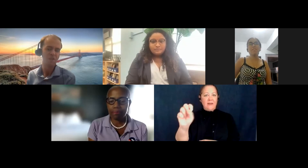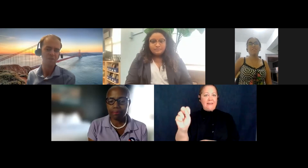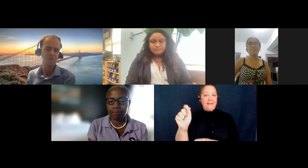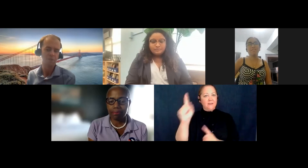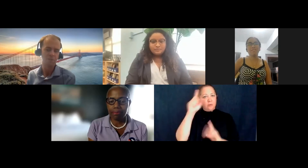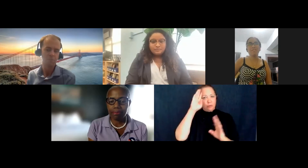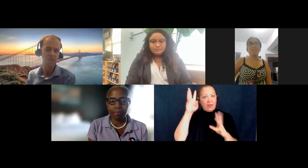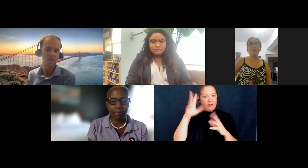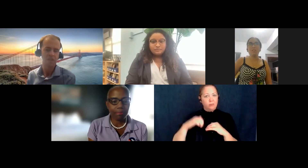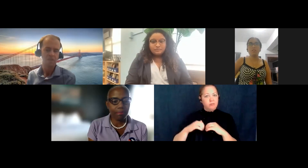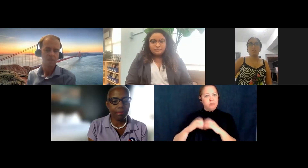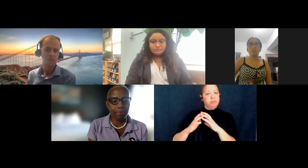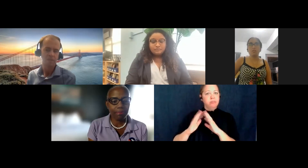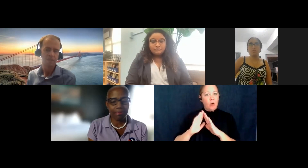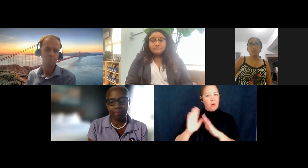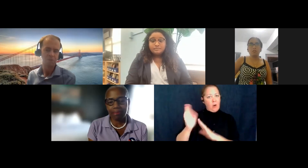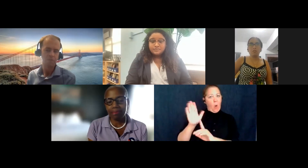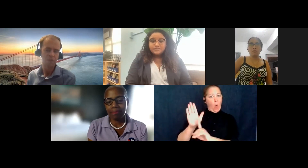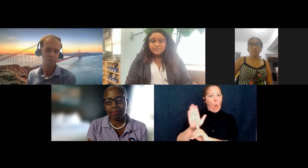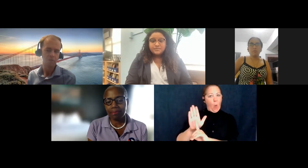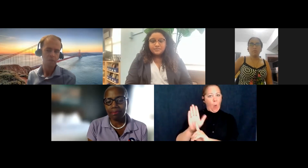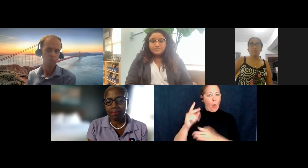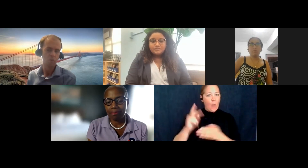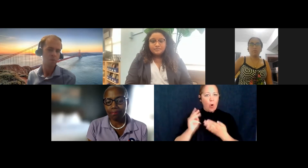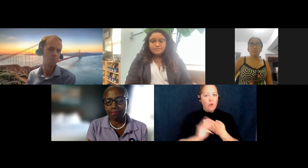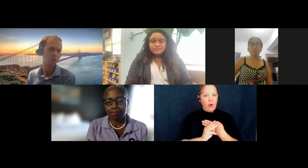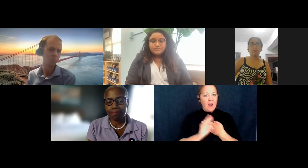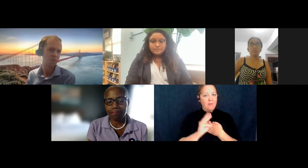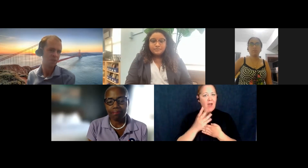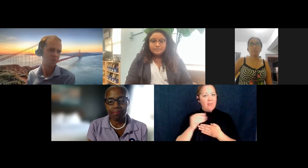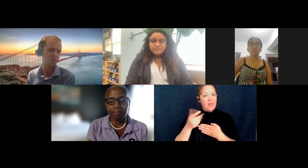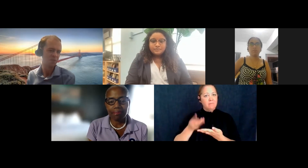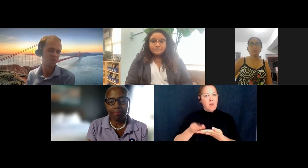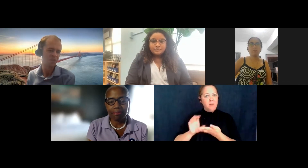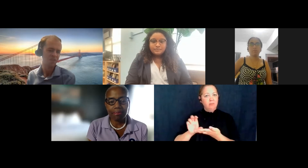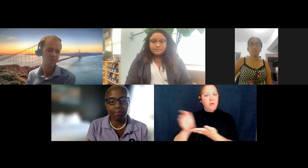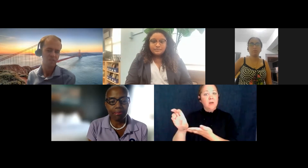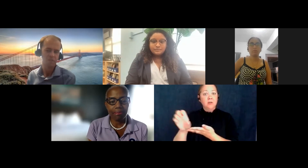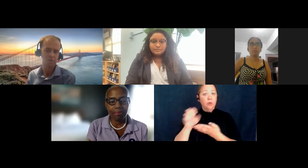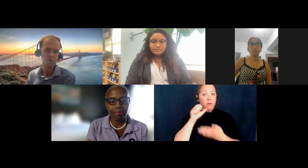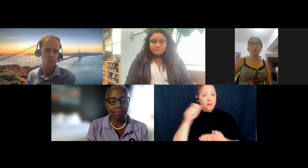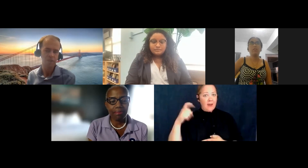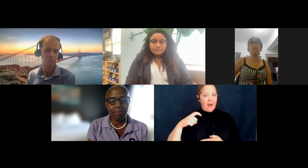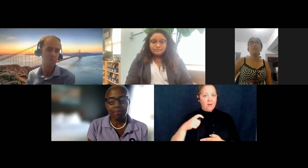to necessarily be specific programs that are preexisting. You can create your own.